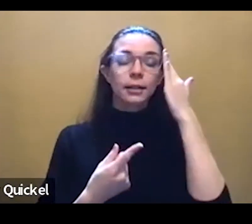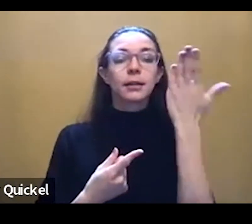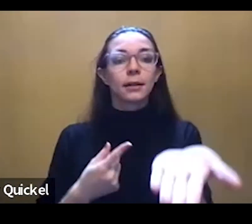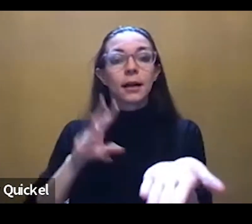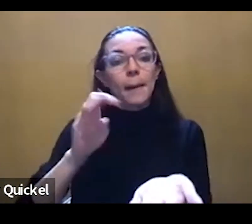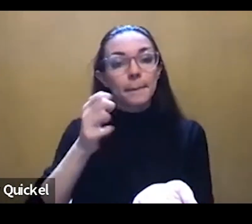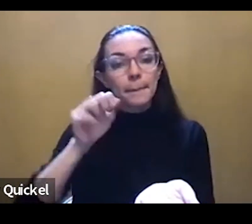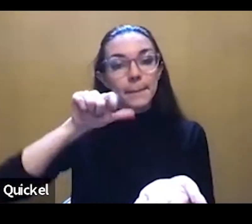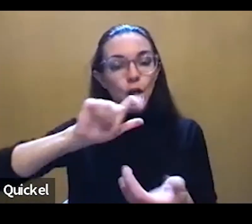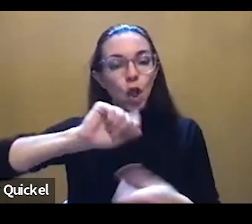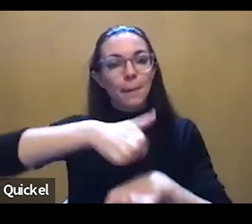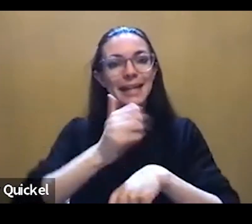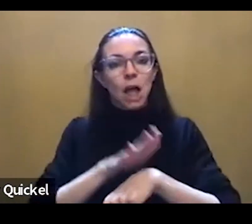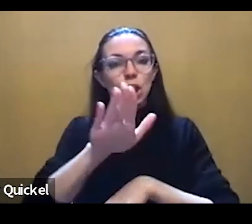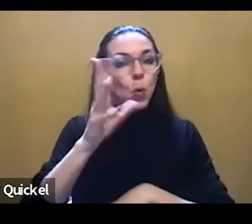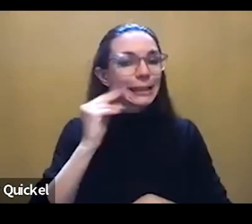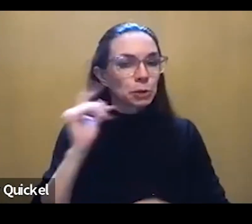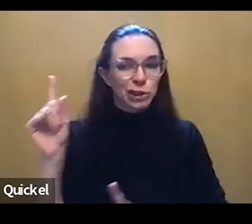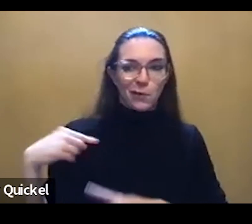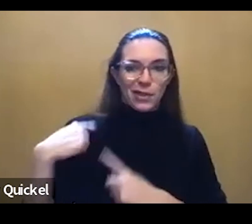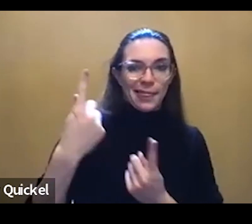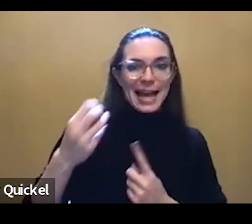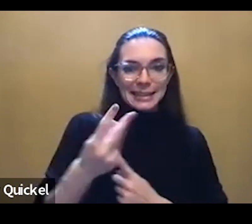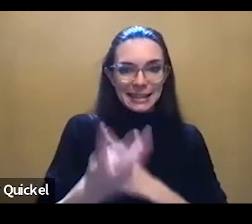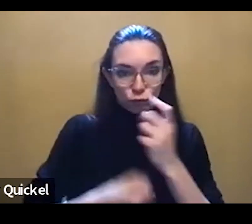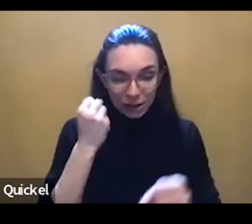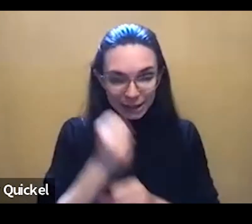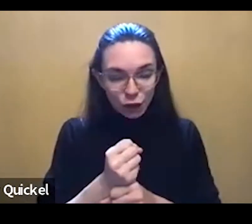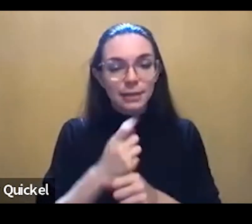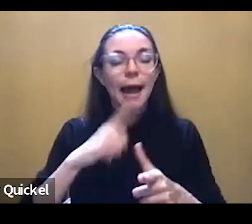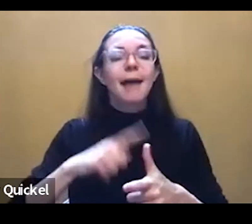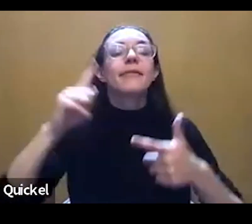experience over the last several years, and then having to navigate your